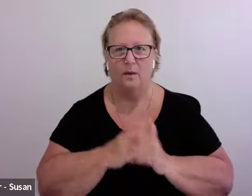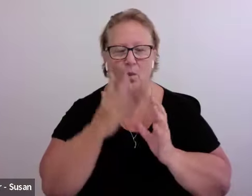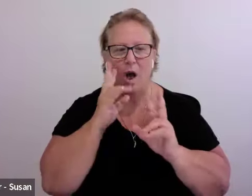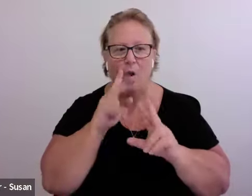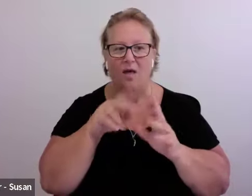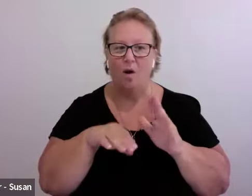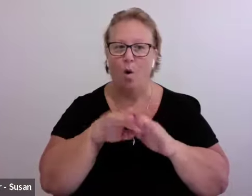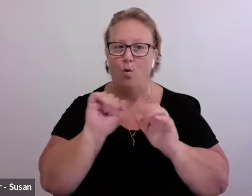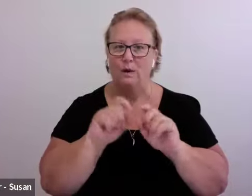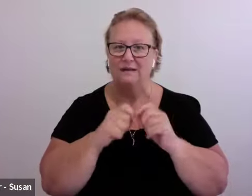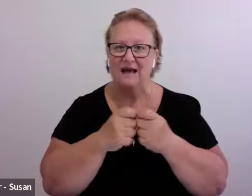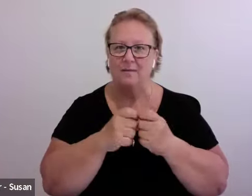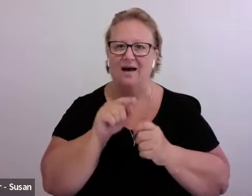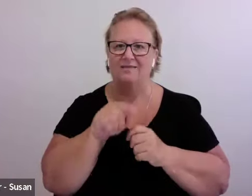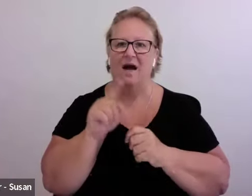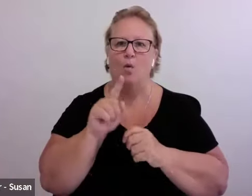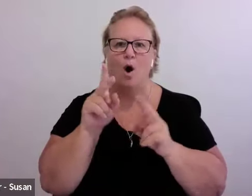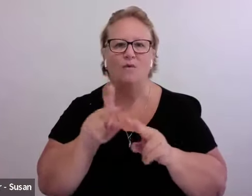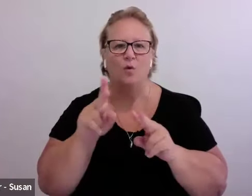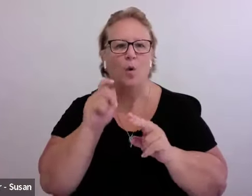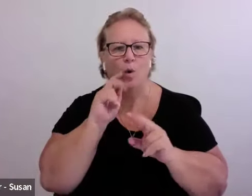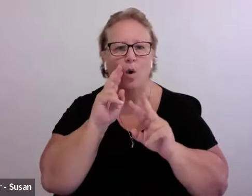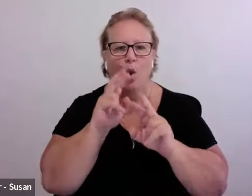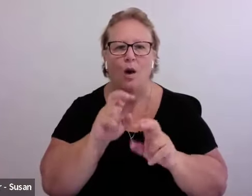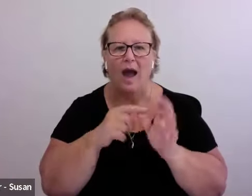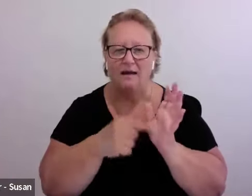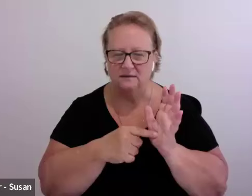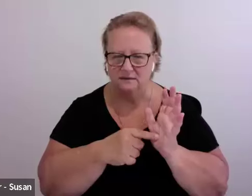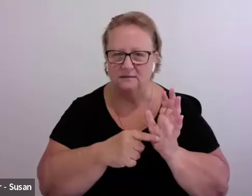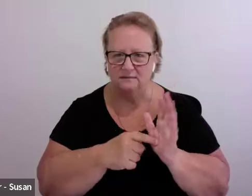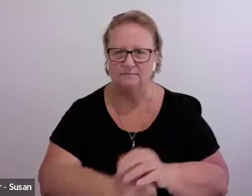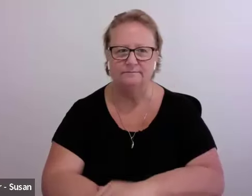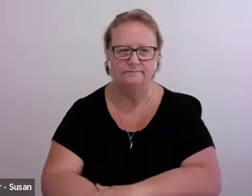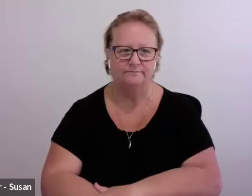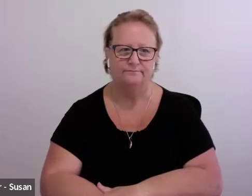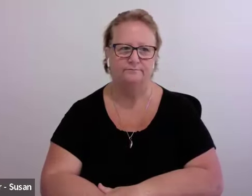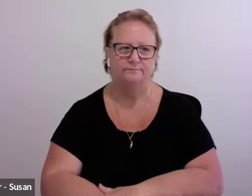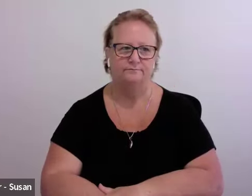only appear on one application across the whole round . So when we're looking at the whole of your team that's